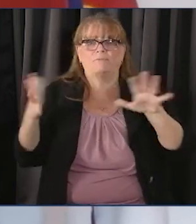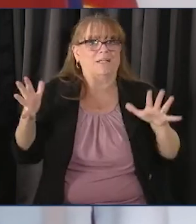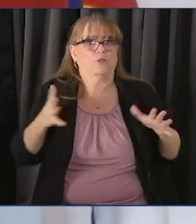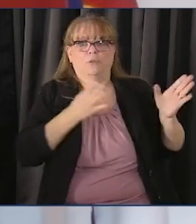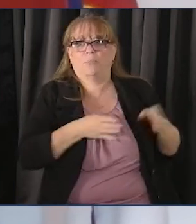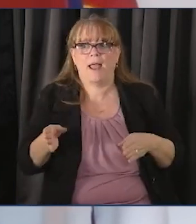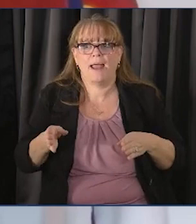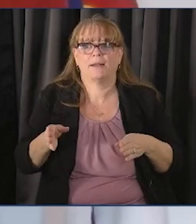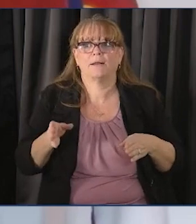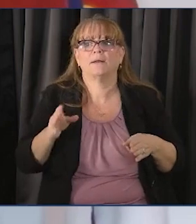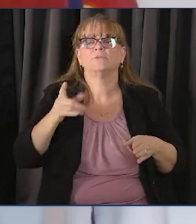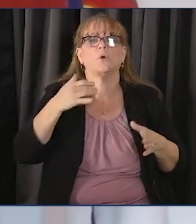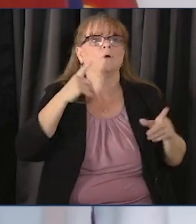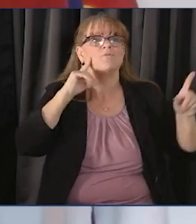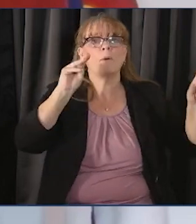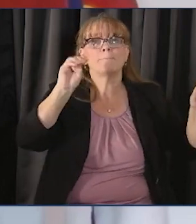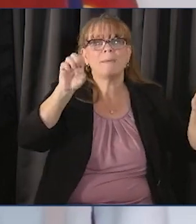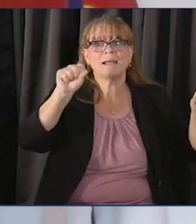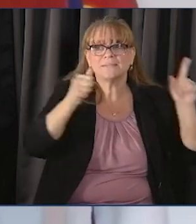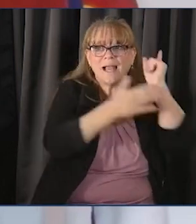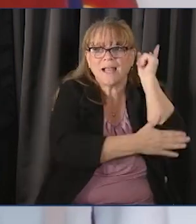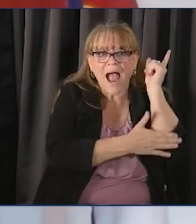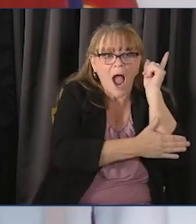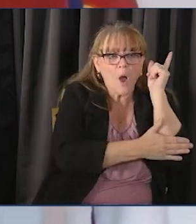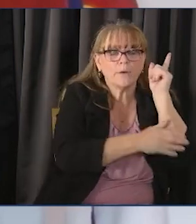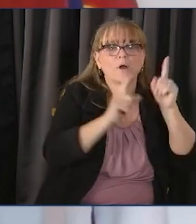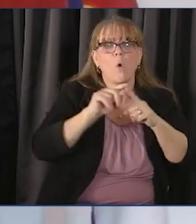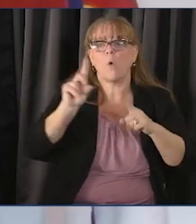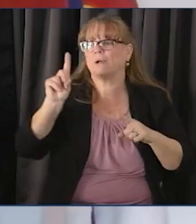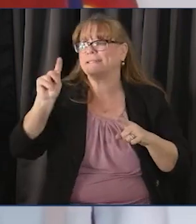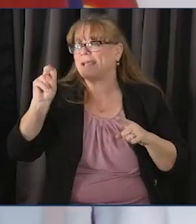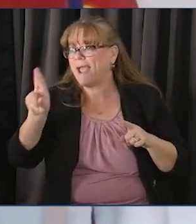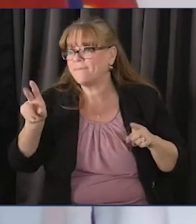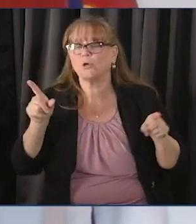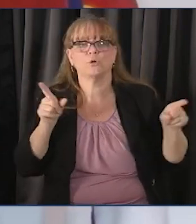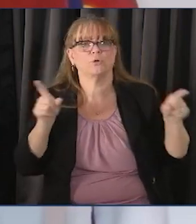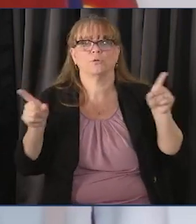getting a quarter or less of what they would be able to use.